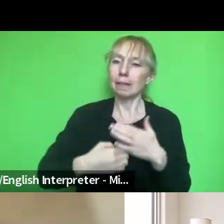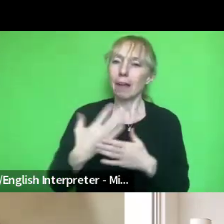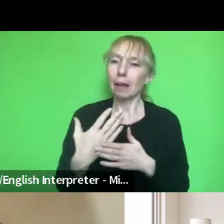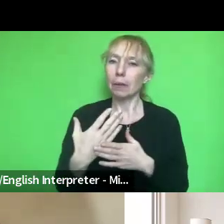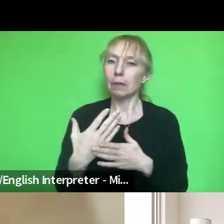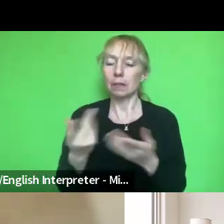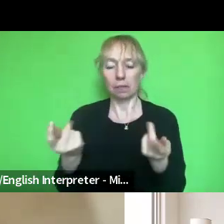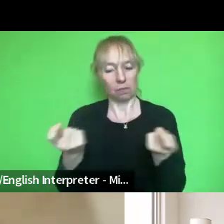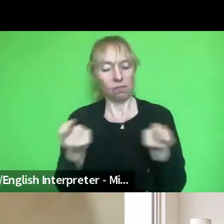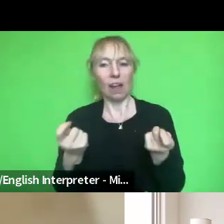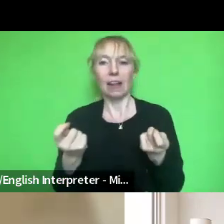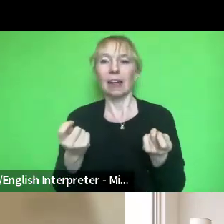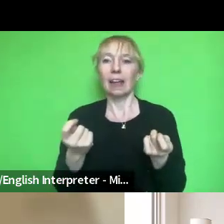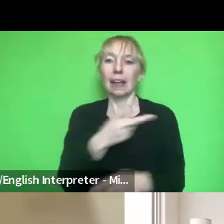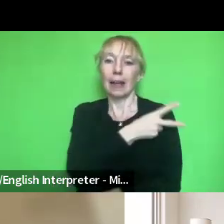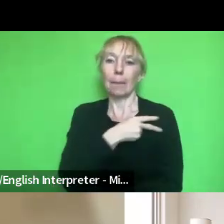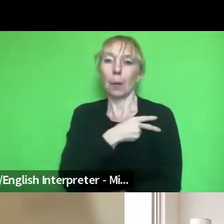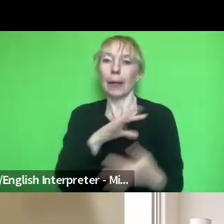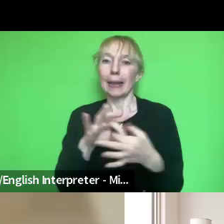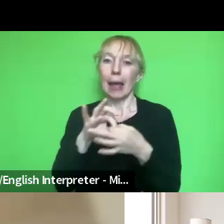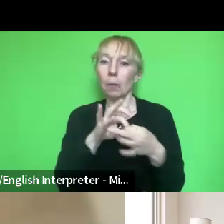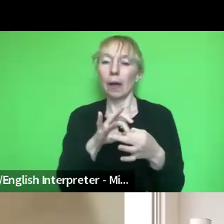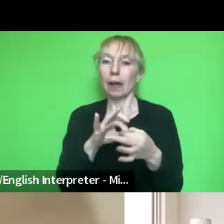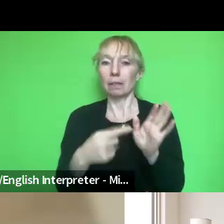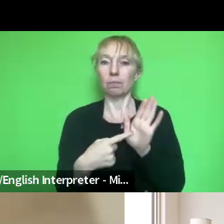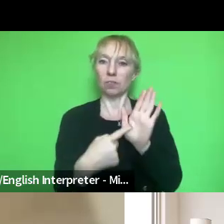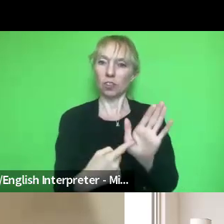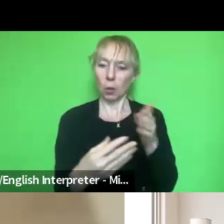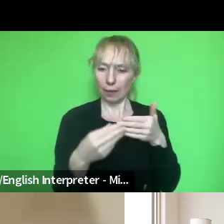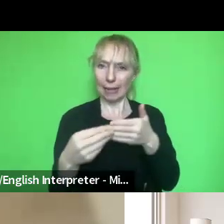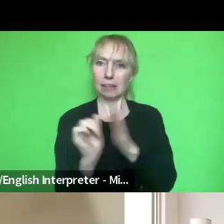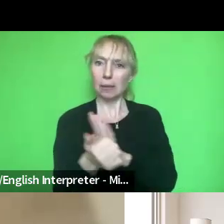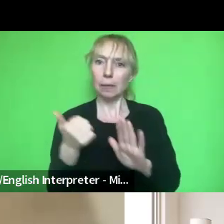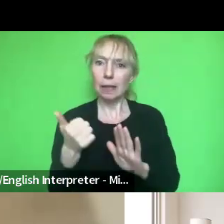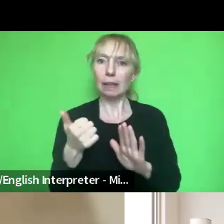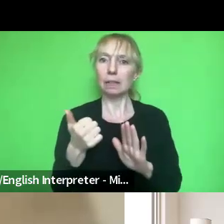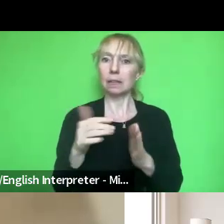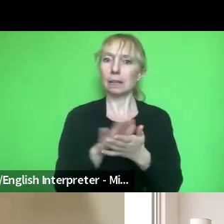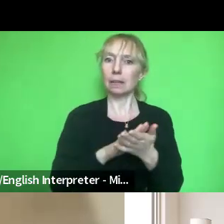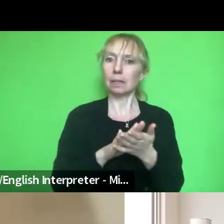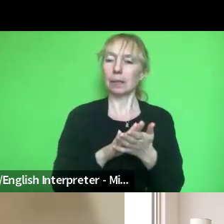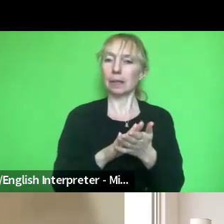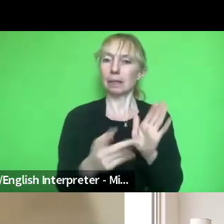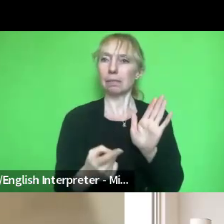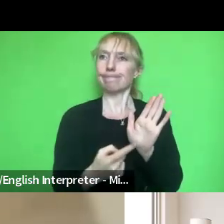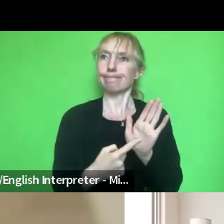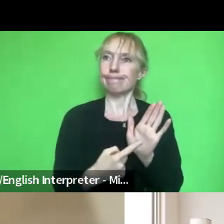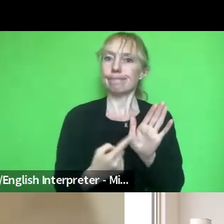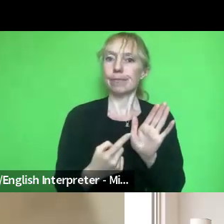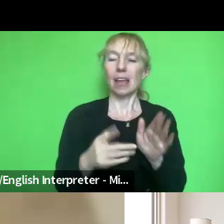running an employee network shows leadership skills, it shows all of that. So, it's then looking at not just doing it because it's for this,